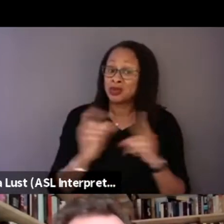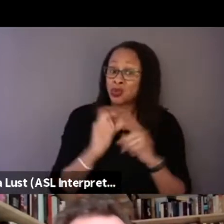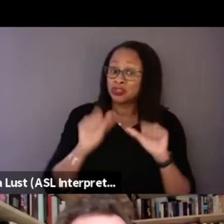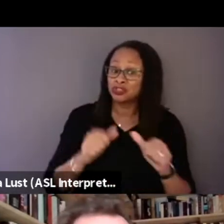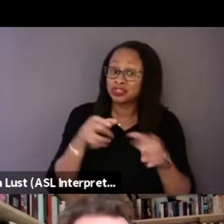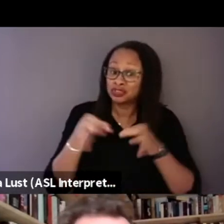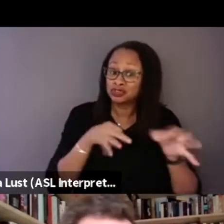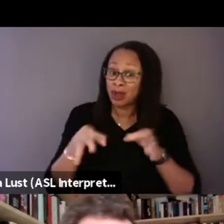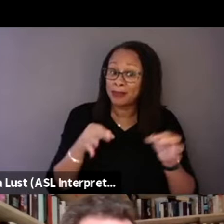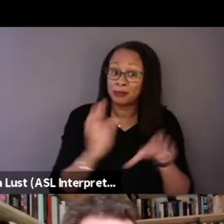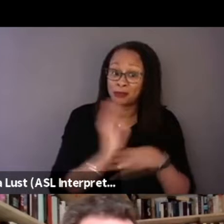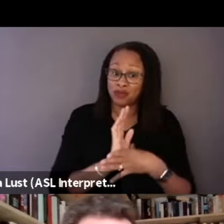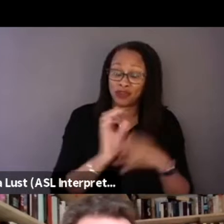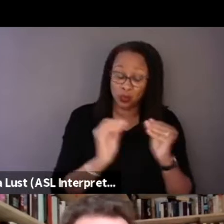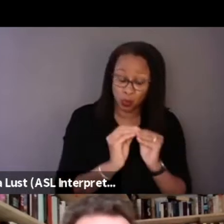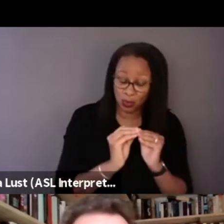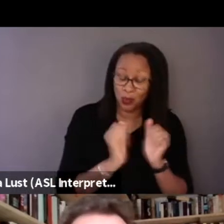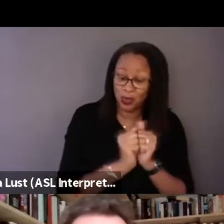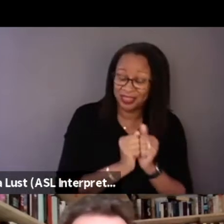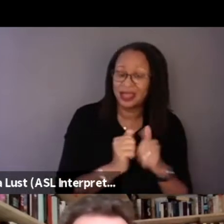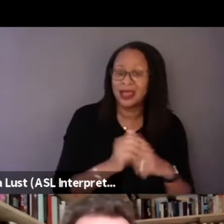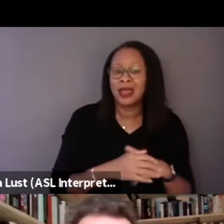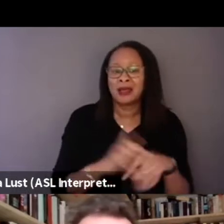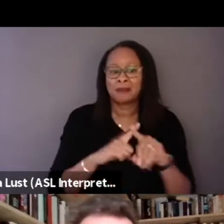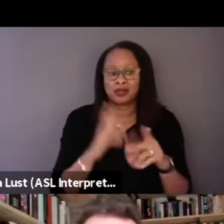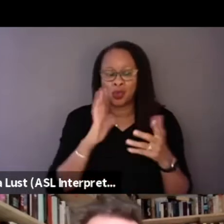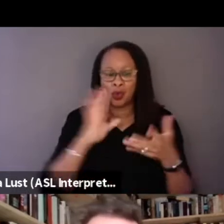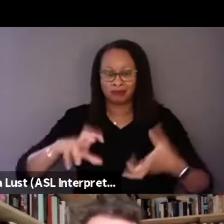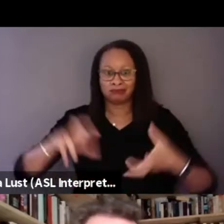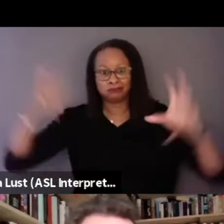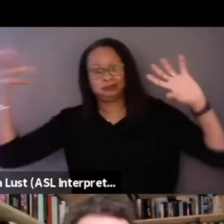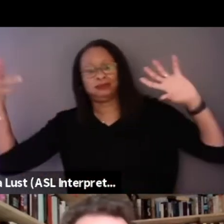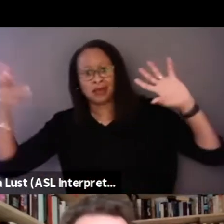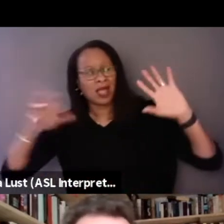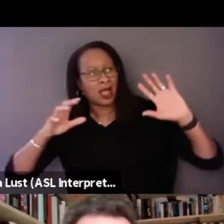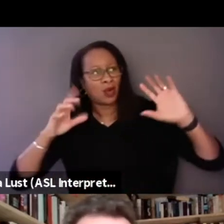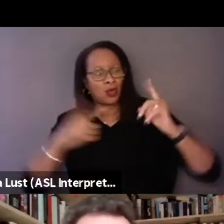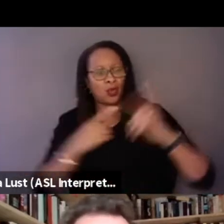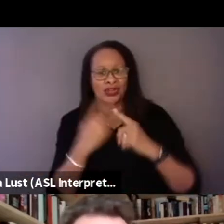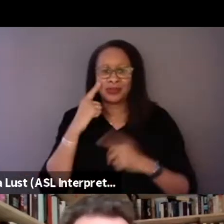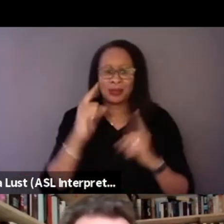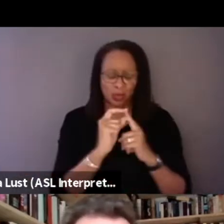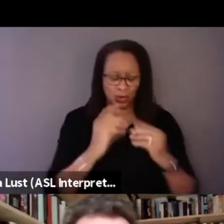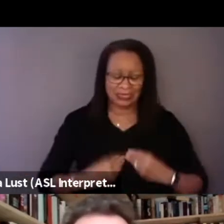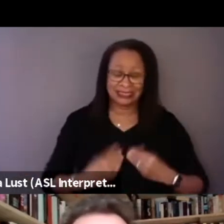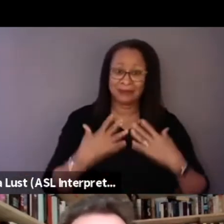but I love that it really wants to upend the way you think of the terms inspiring and exploiting.